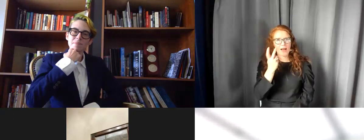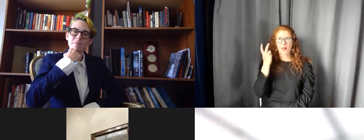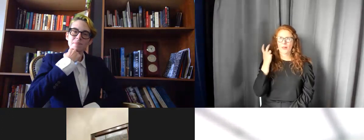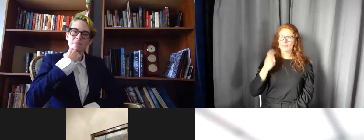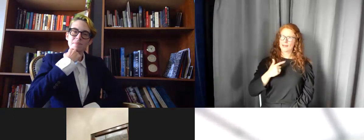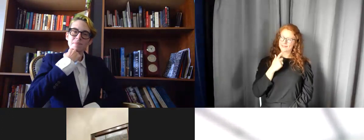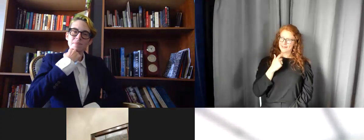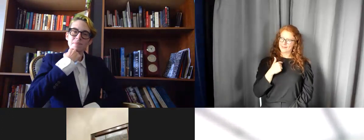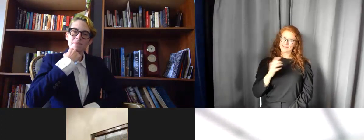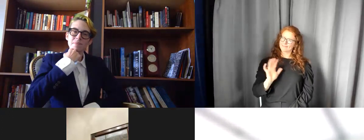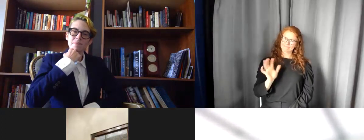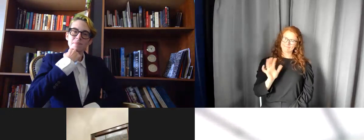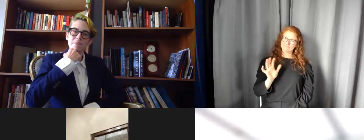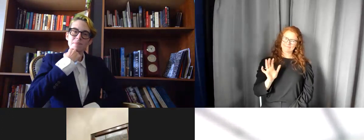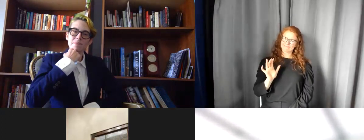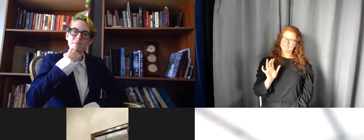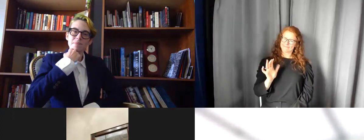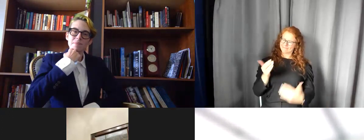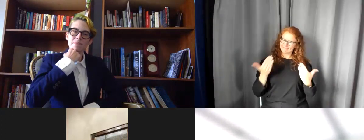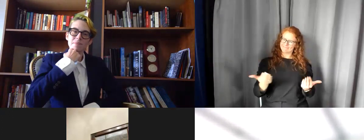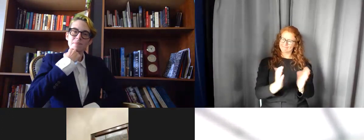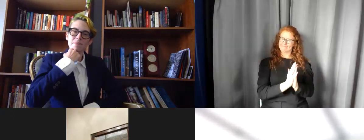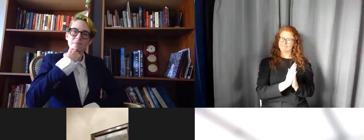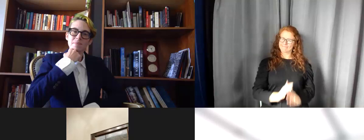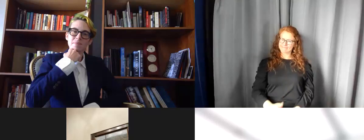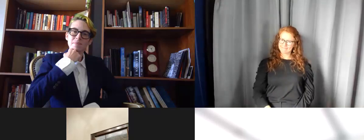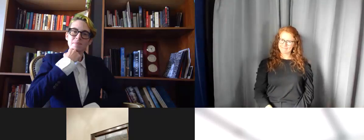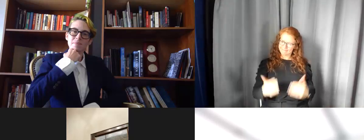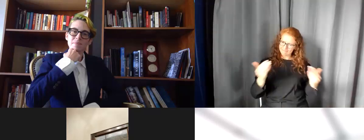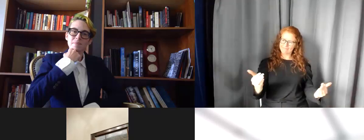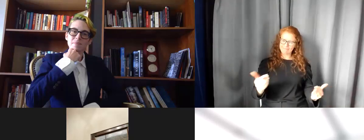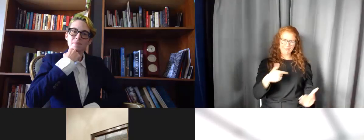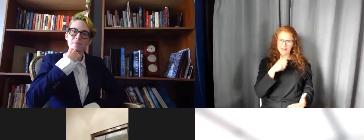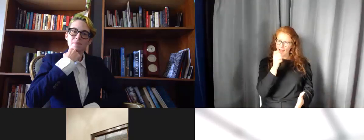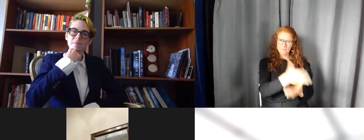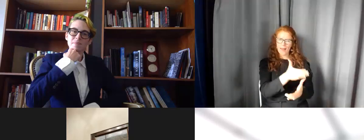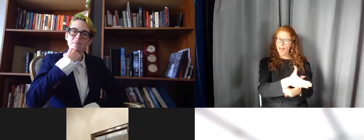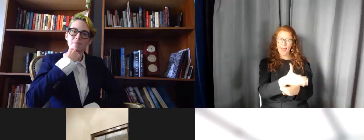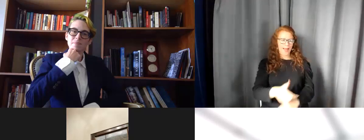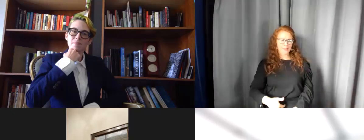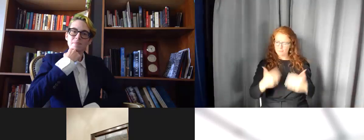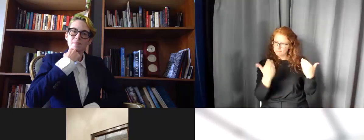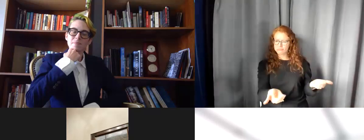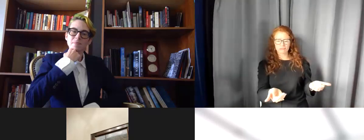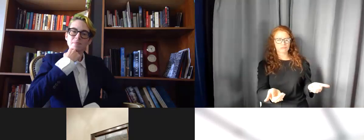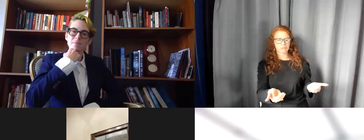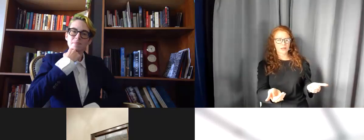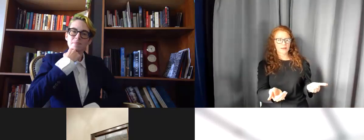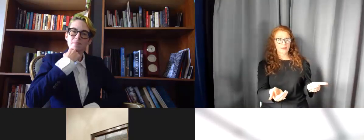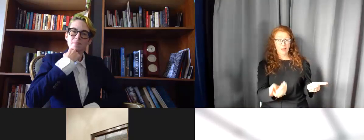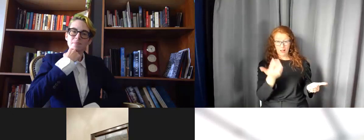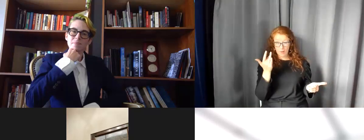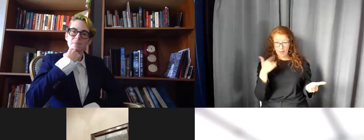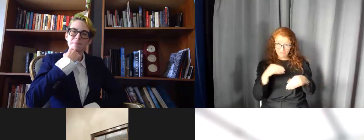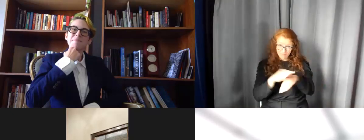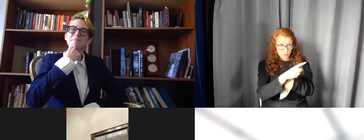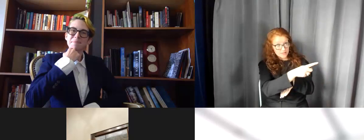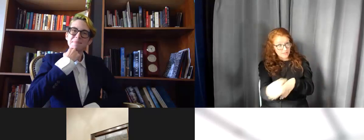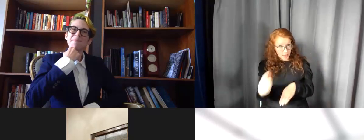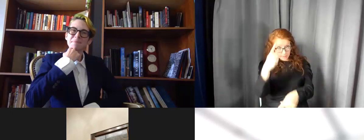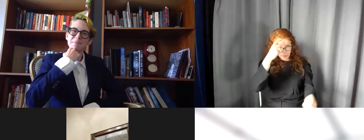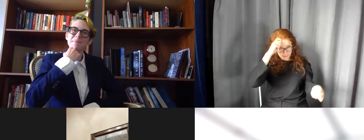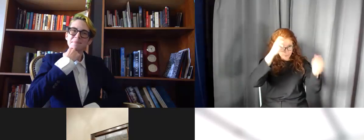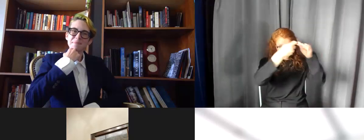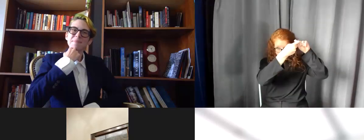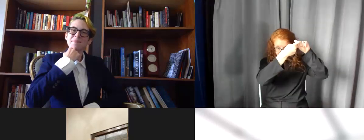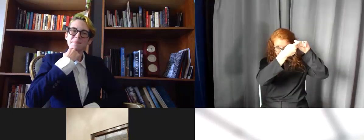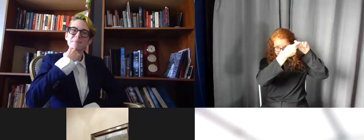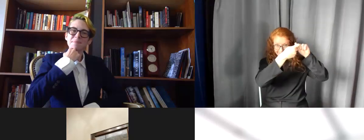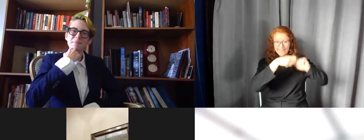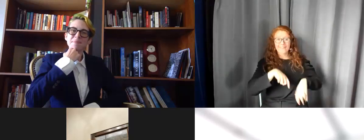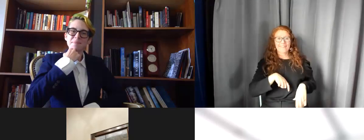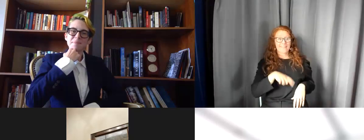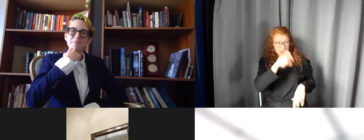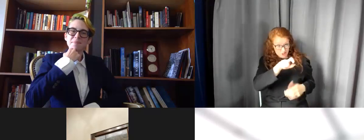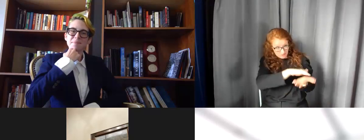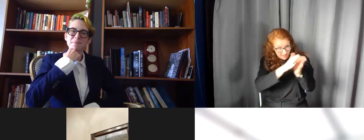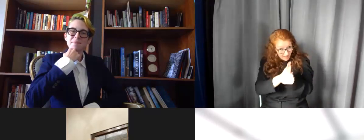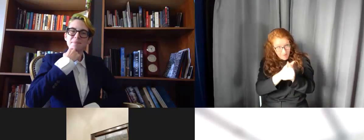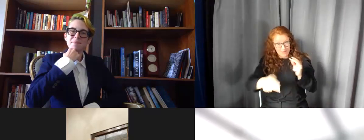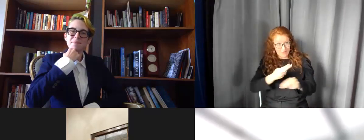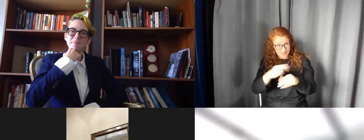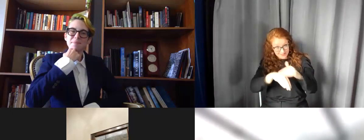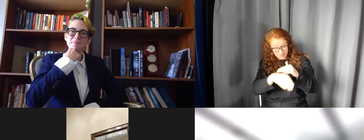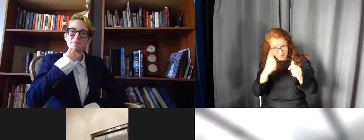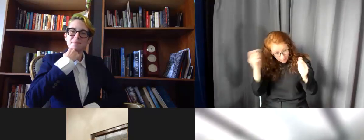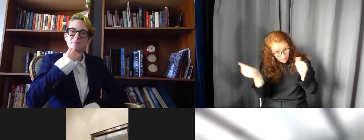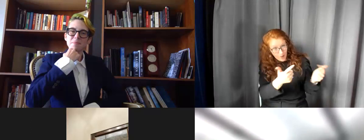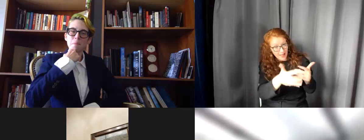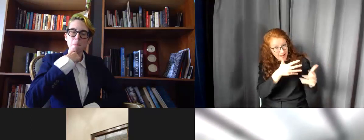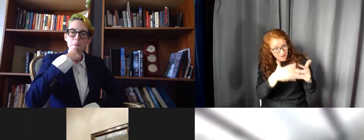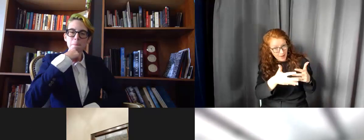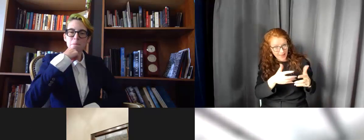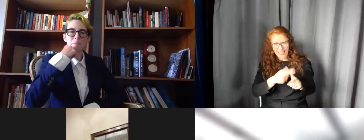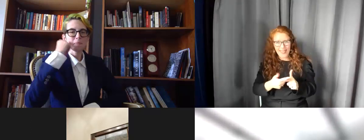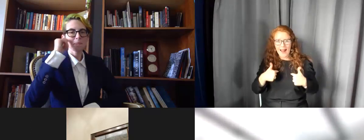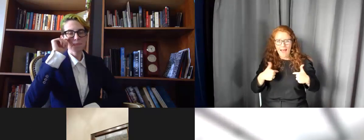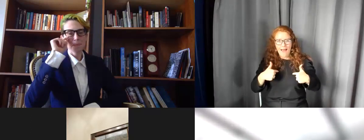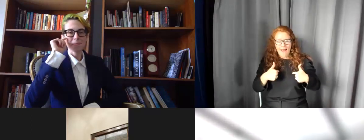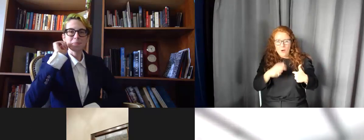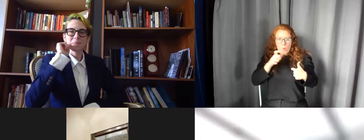Grace: you're not an inconvenience, you need to continue to ask for these things, so that people understand that it should be made that way. To begin with, it should be made accessible. To begin with, it should be made universally accessible to everyone. Then I wouldn't need to ask for those things. So